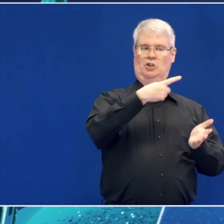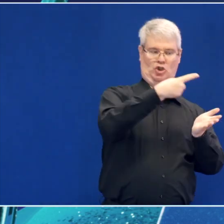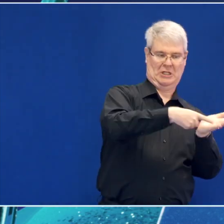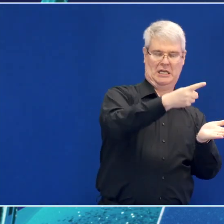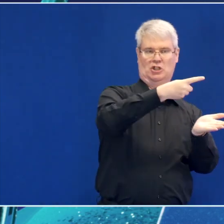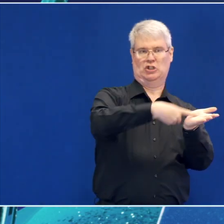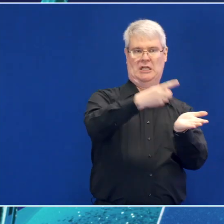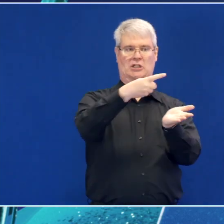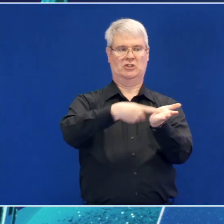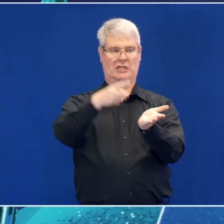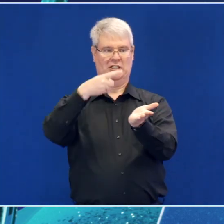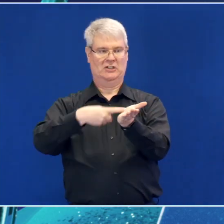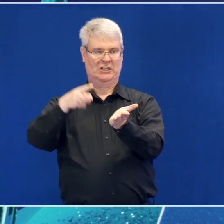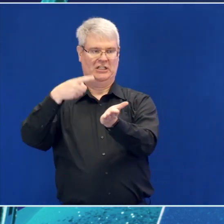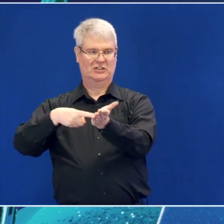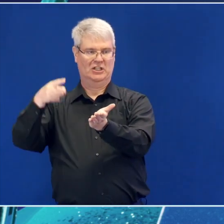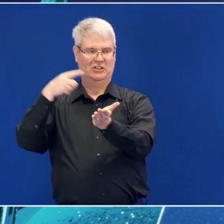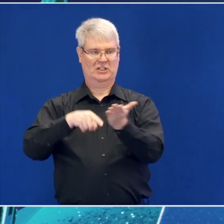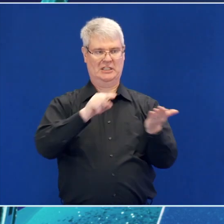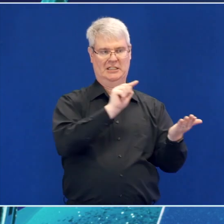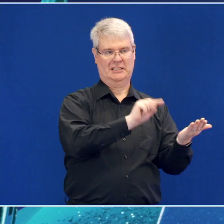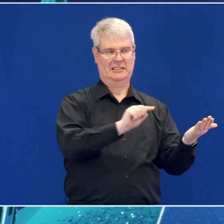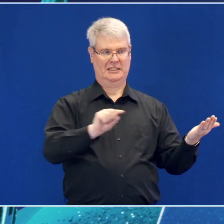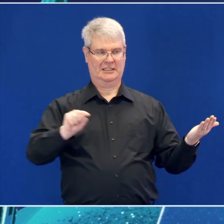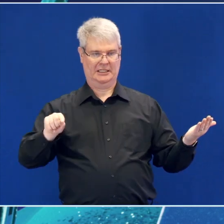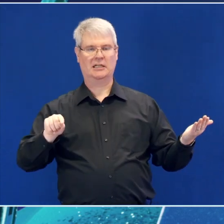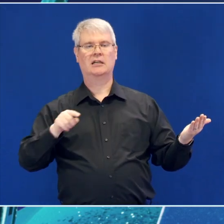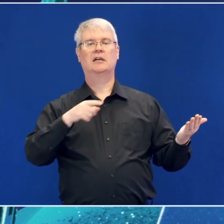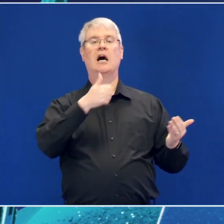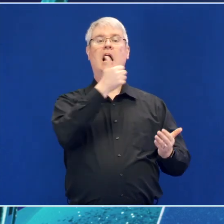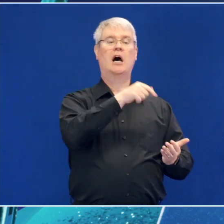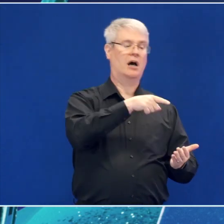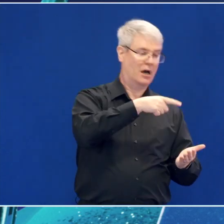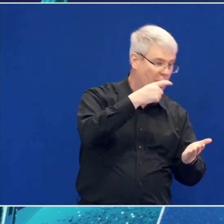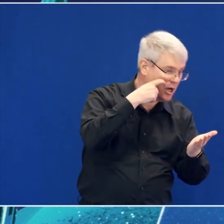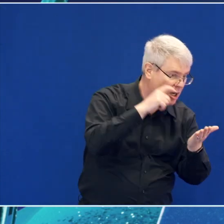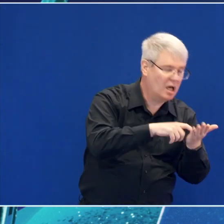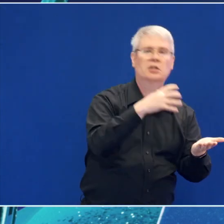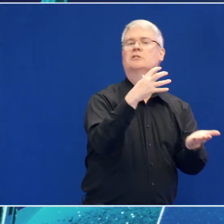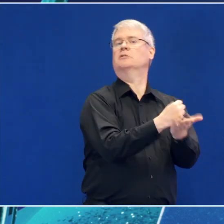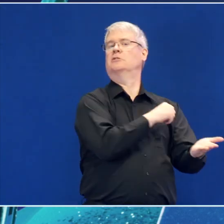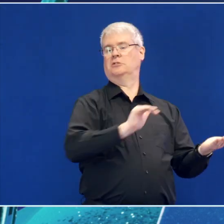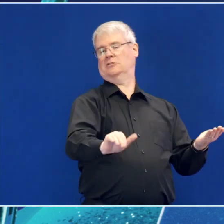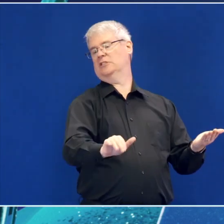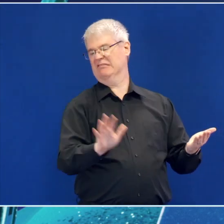so that they can make a determinist -- a determination, has this agent's coding loop,